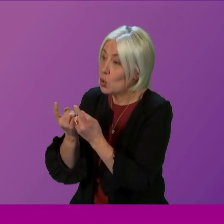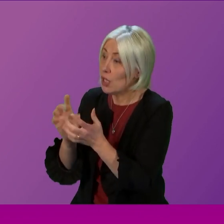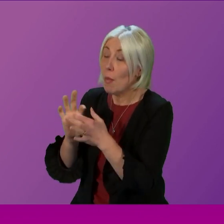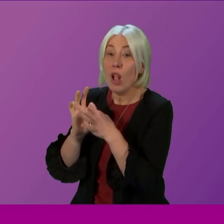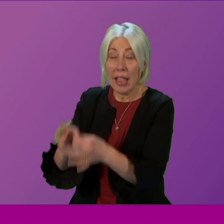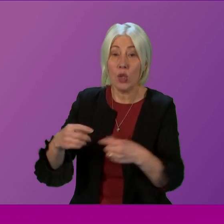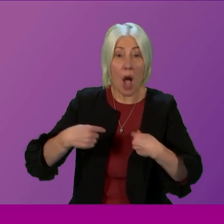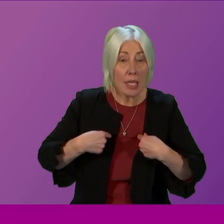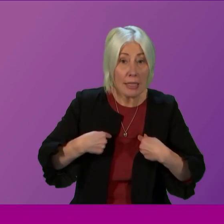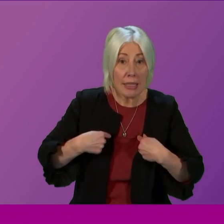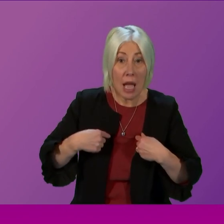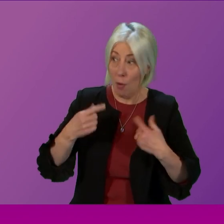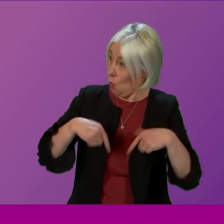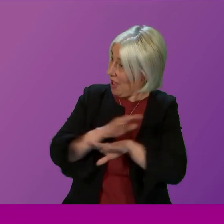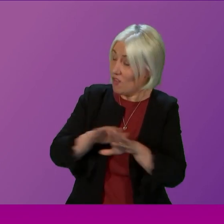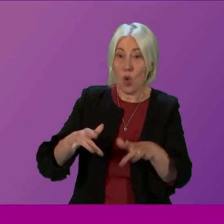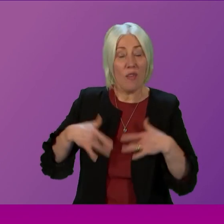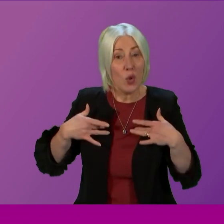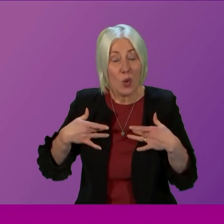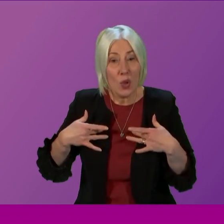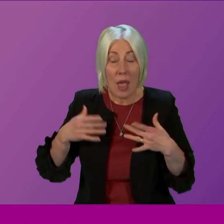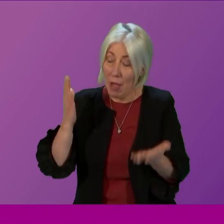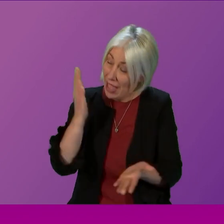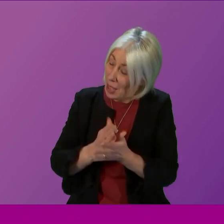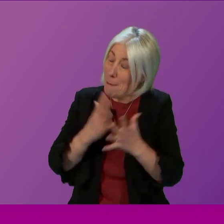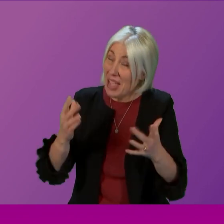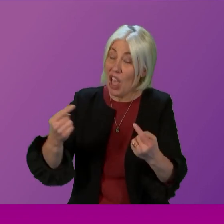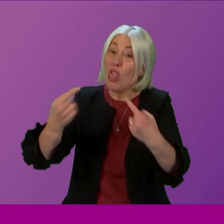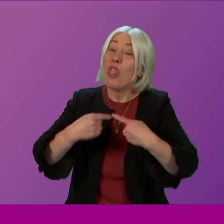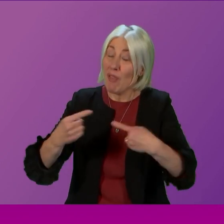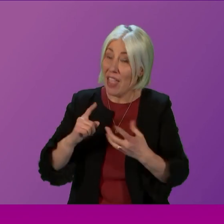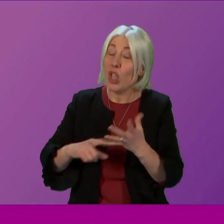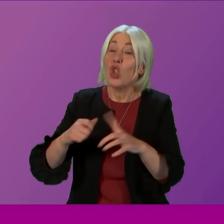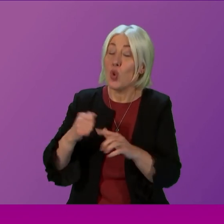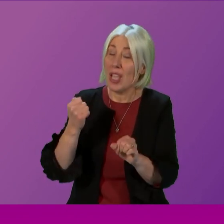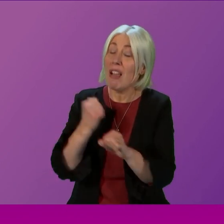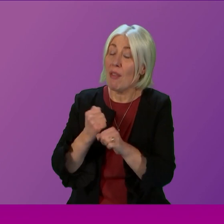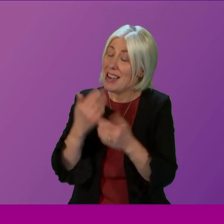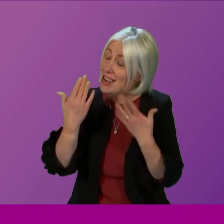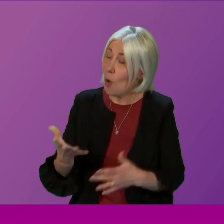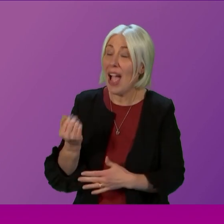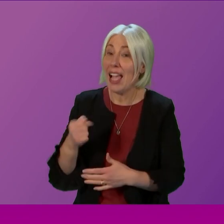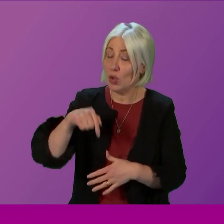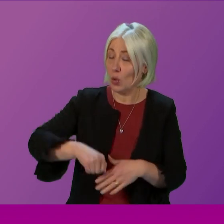of the growing—and very real—threat that the UK Government now poses to the Scottish Parliament.